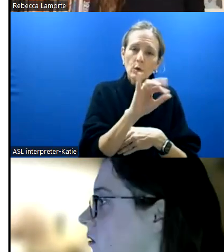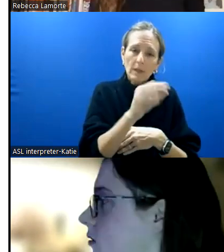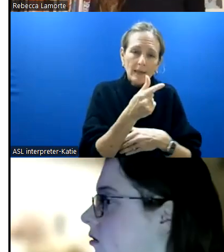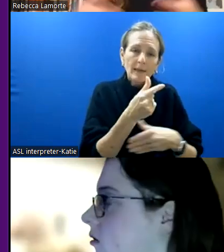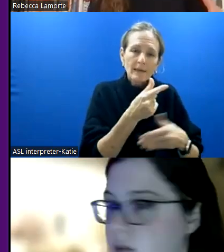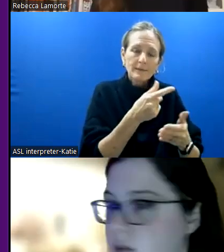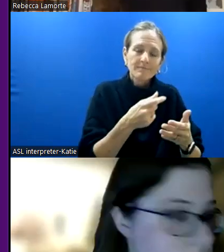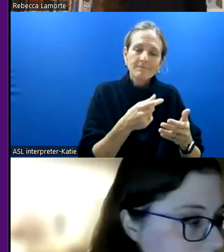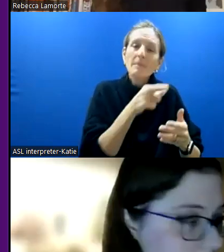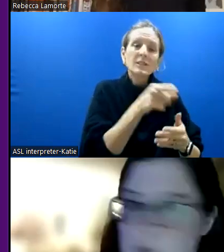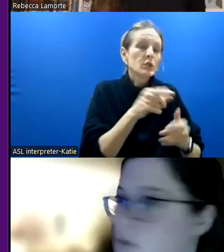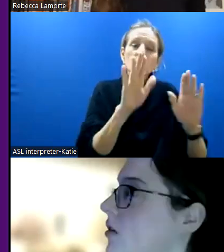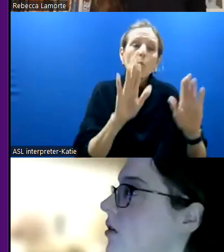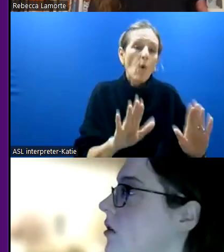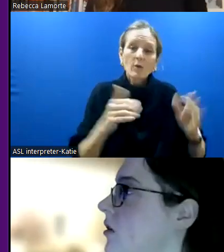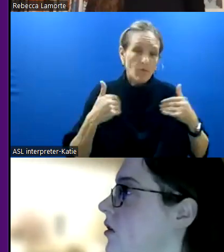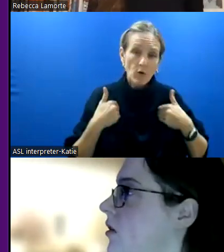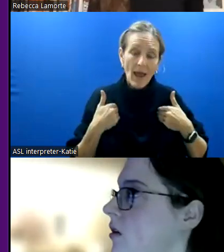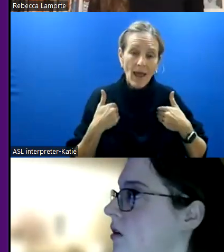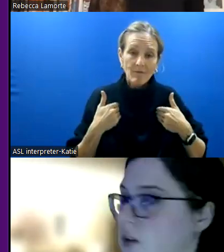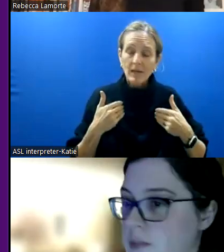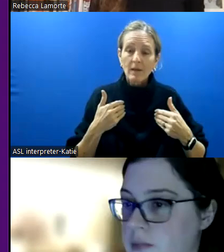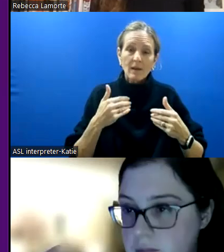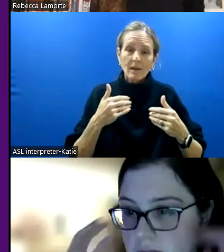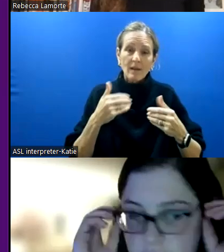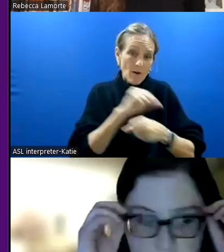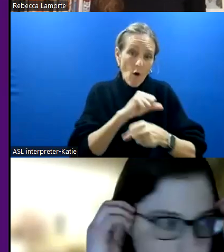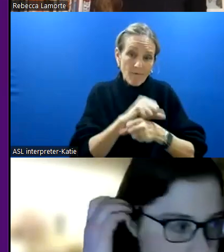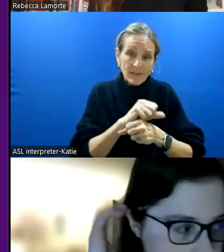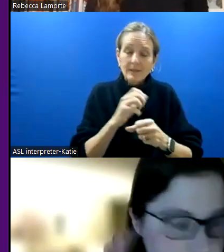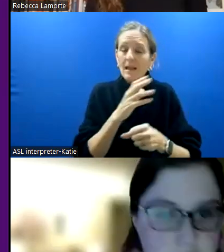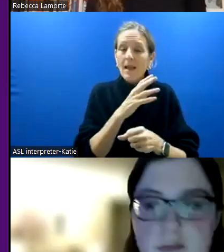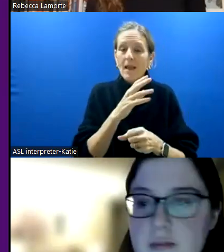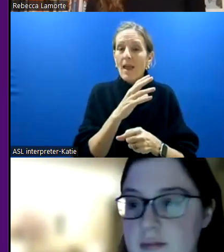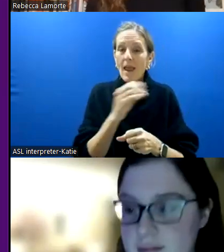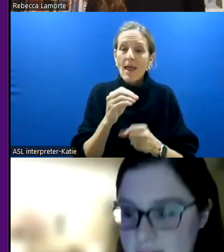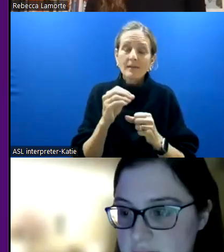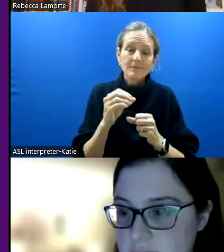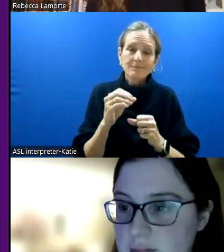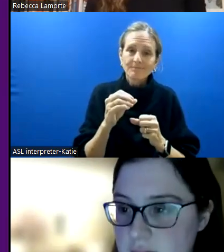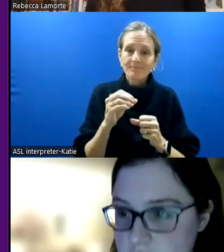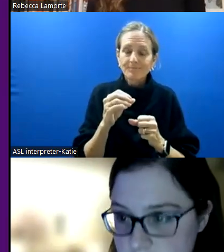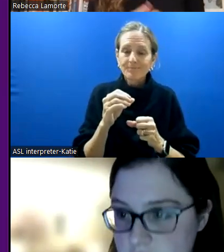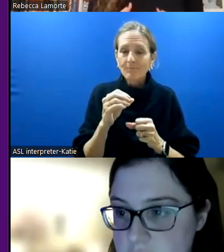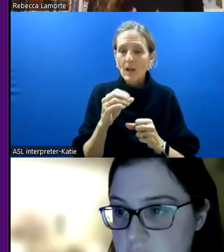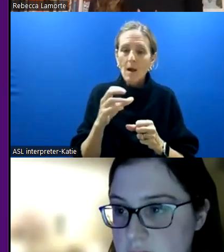one of few people with disabilities in elected office here in New York. It's a constituency that unfortunately we don't see